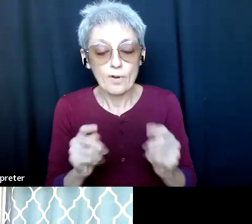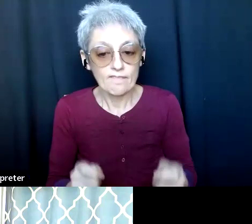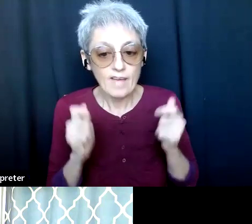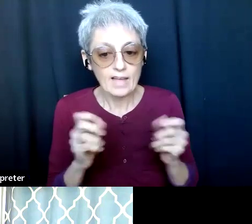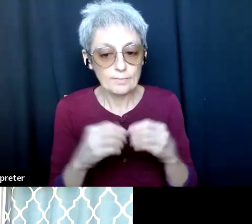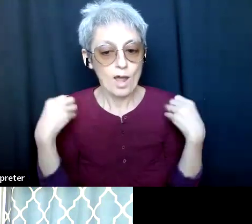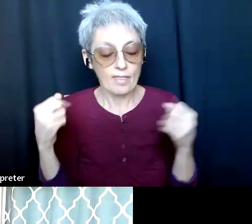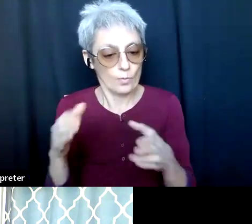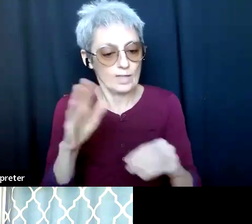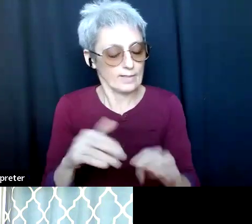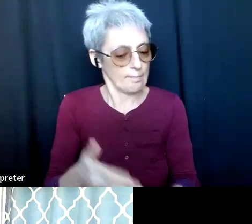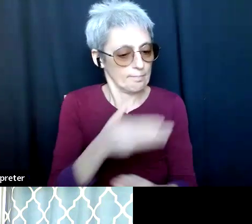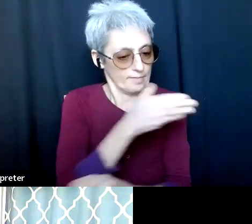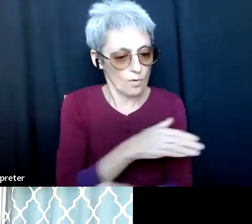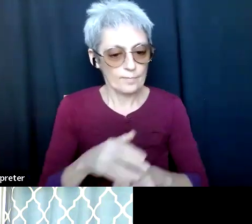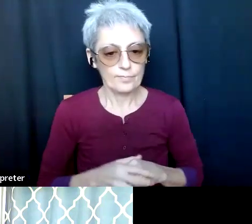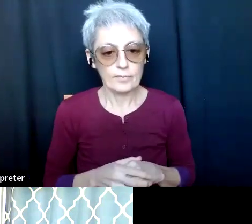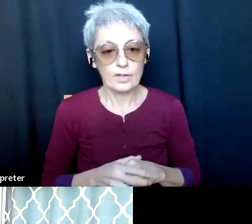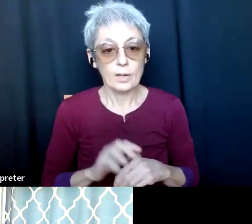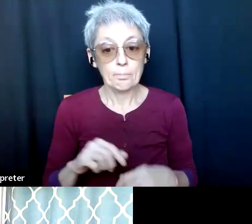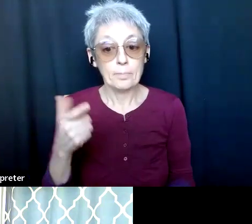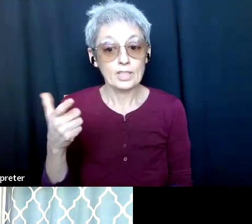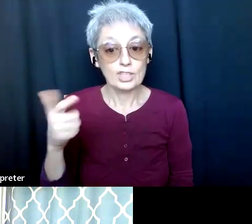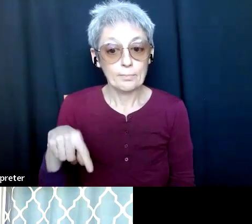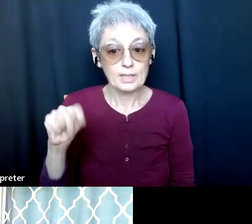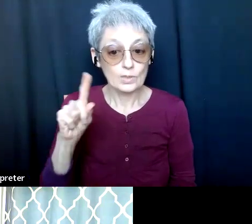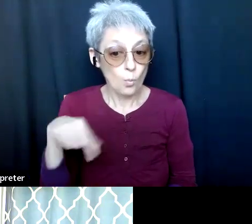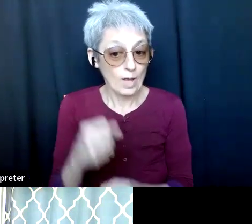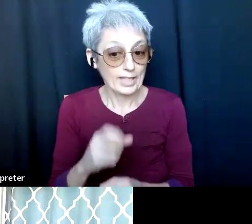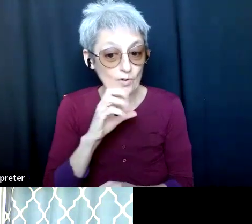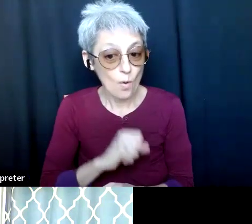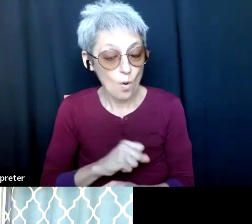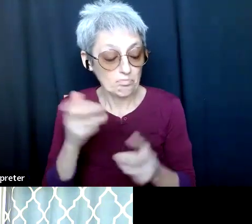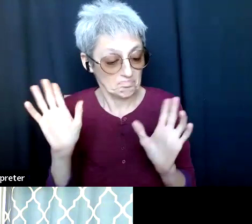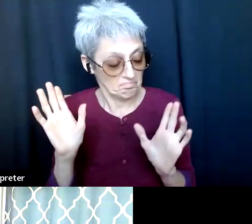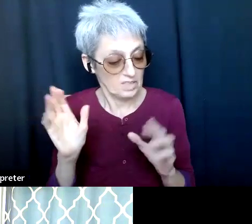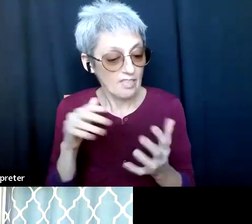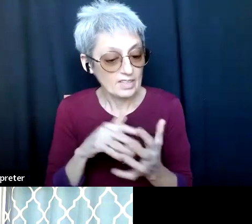they tend to say, yes, of course, this is what we observe every day in the clinic.